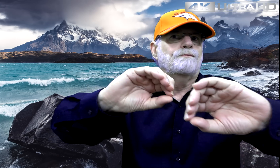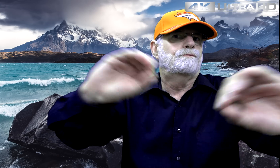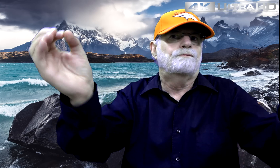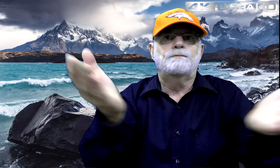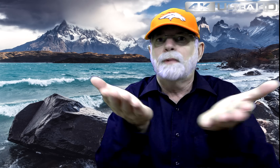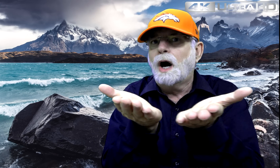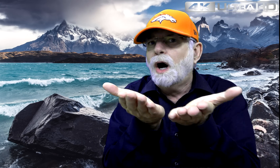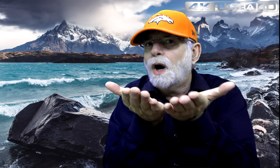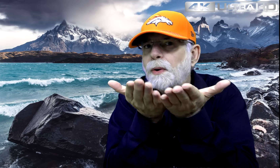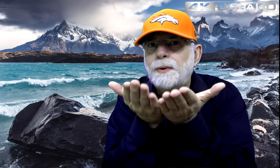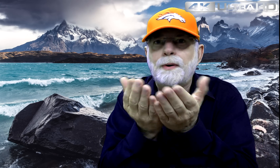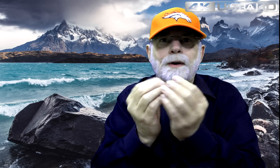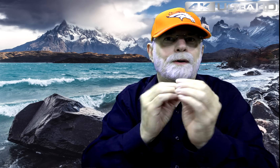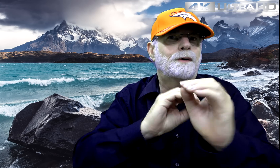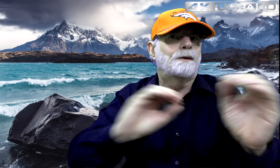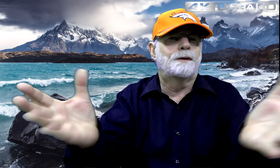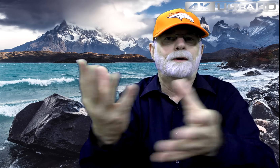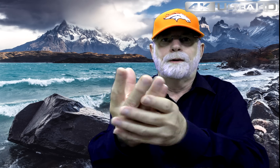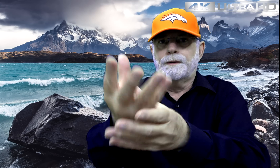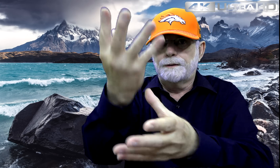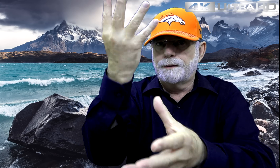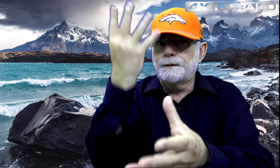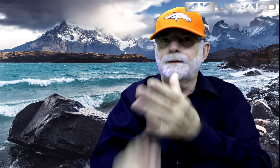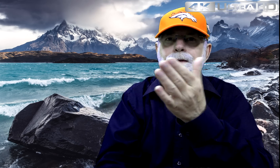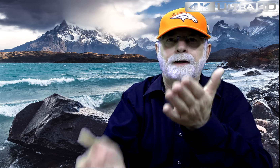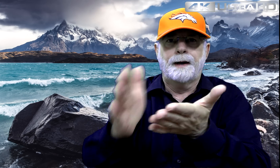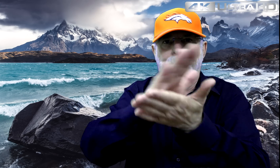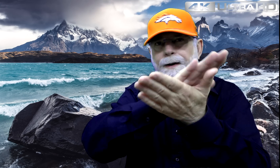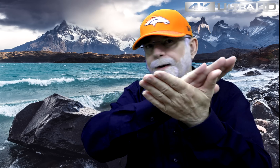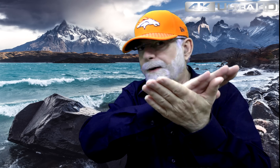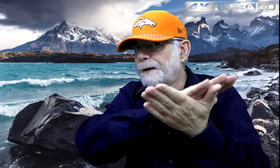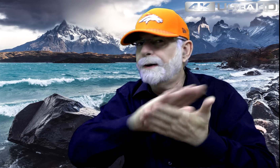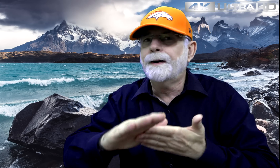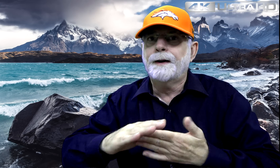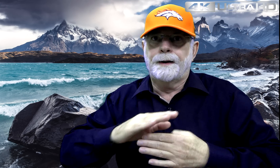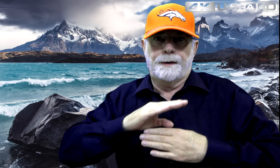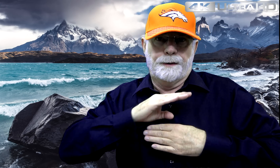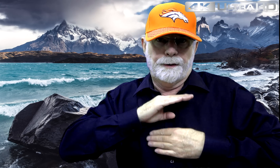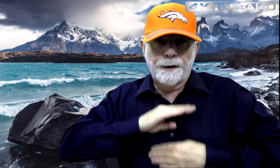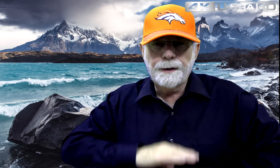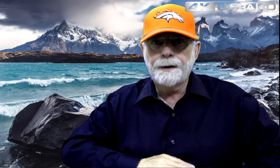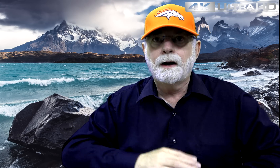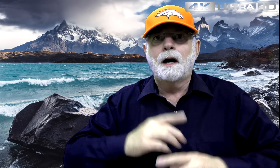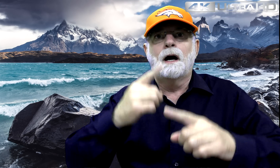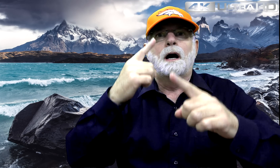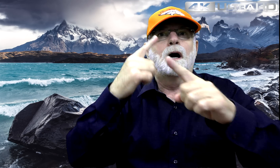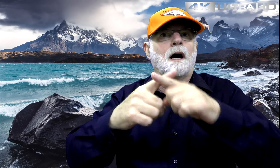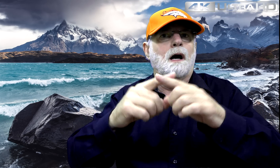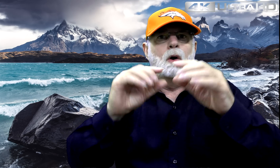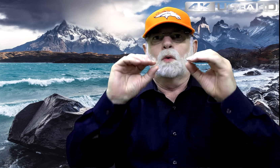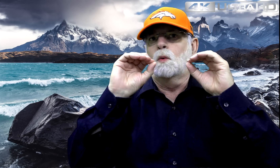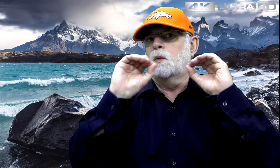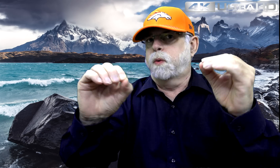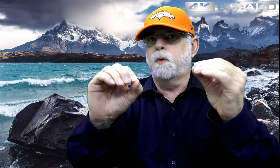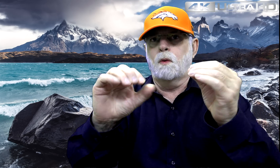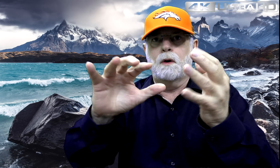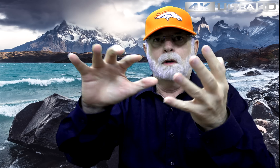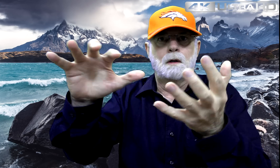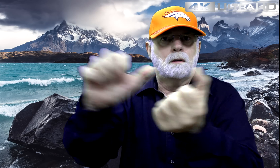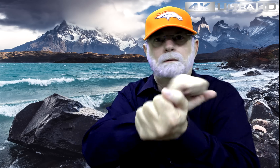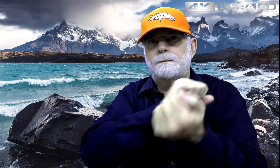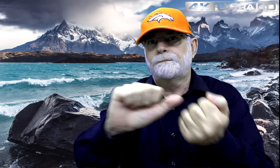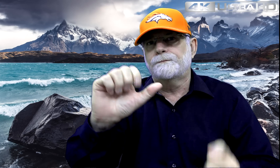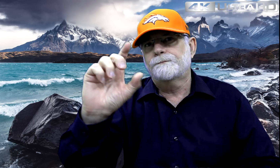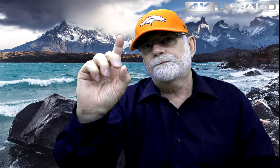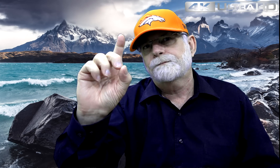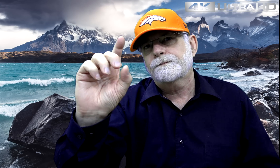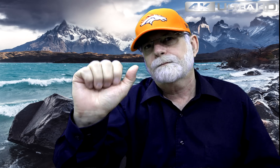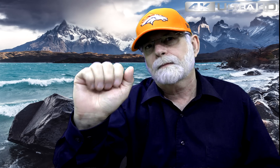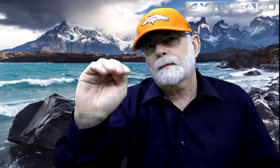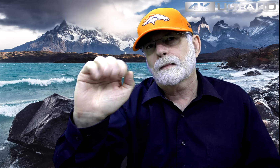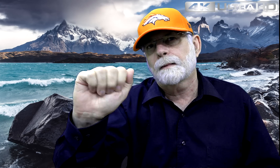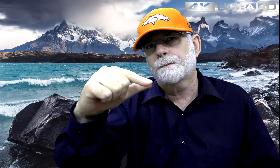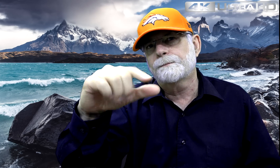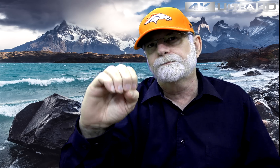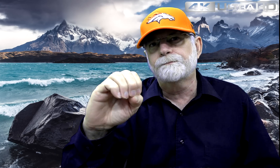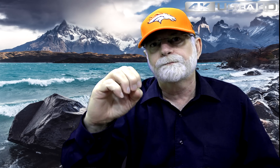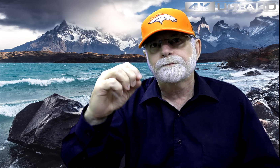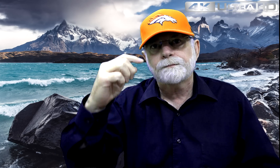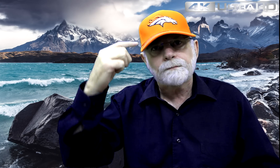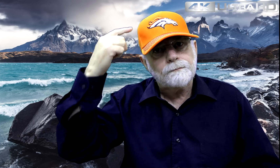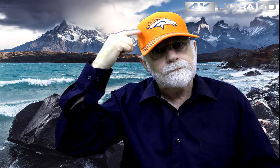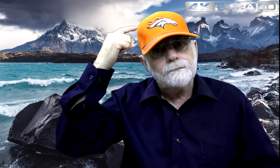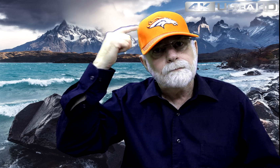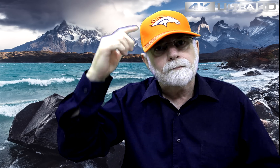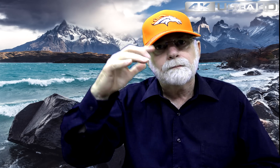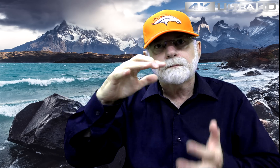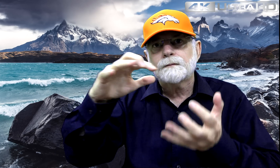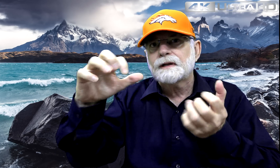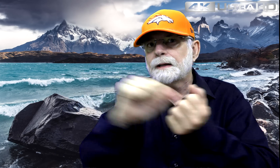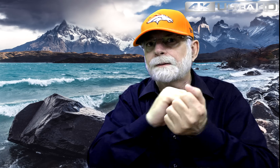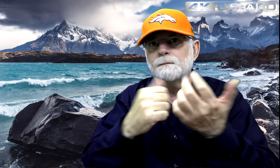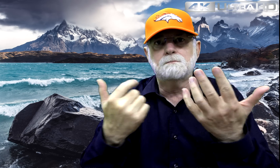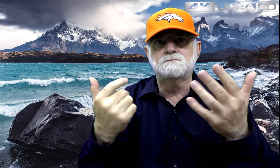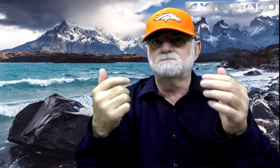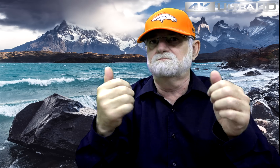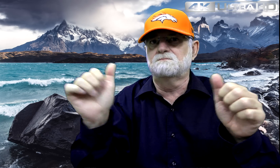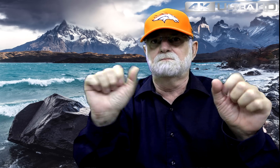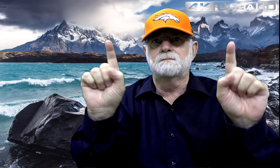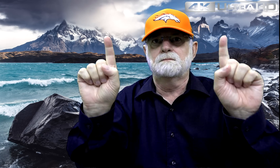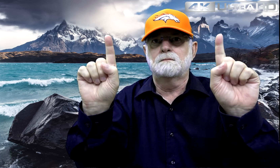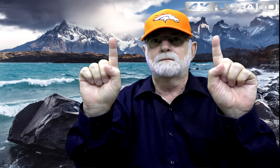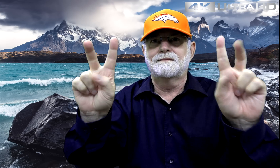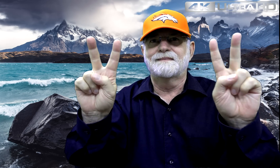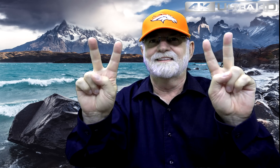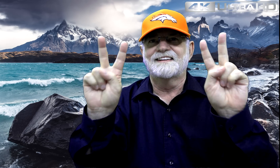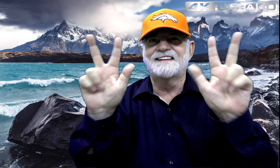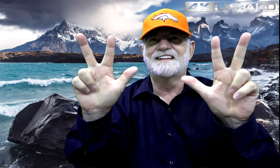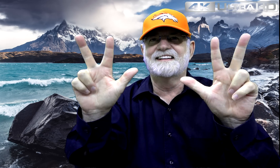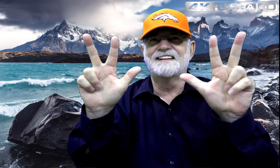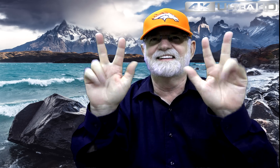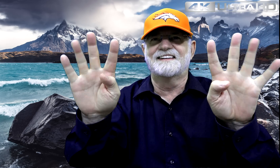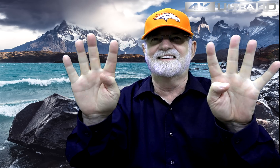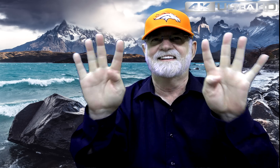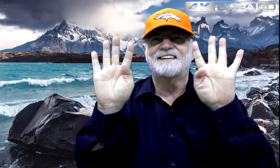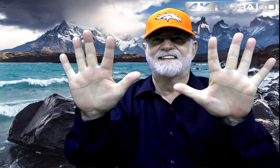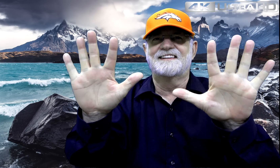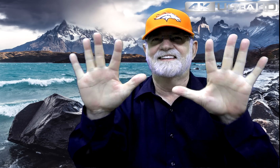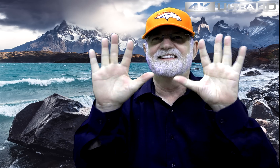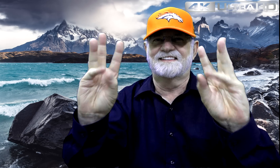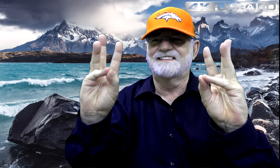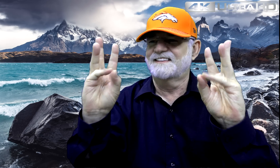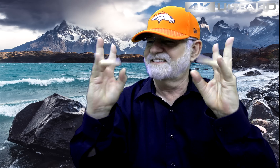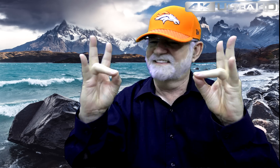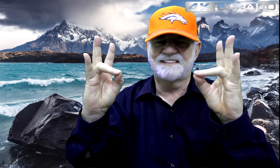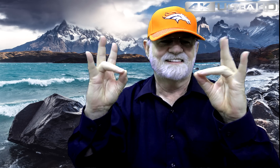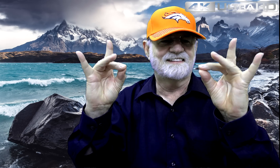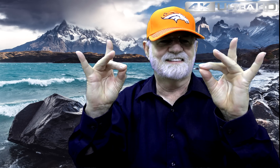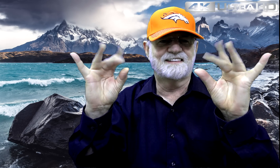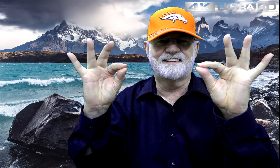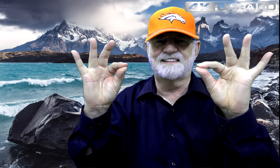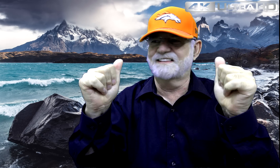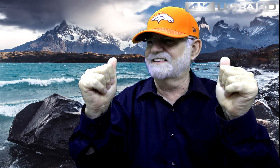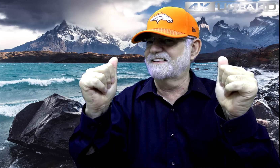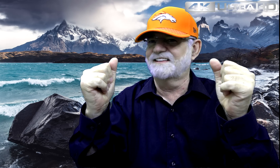they examined all through me and gave me a clear report that I did not have a stroke and there was no brain damage at all done to me. 12345678 910.